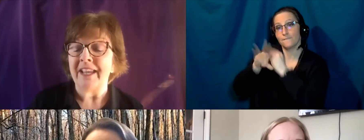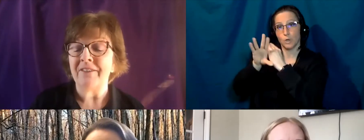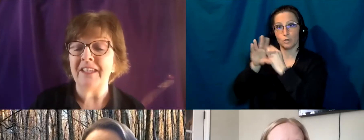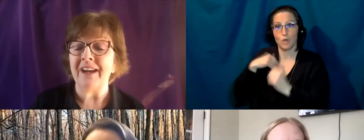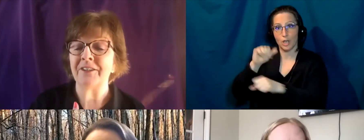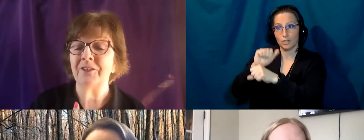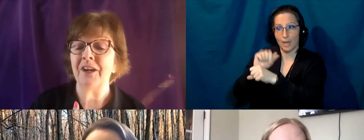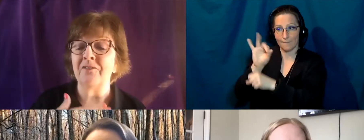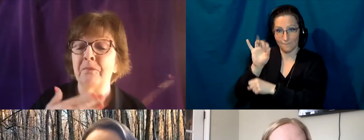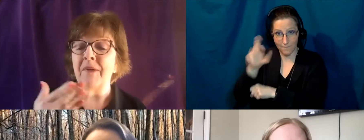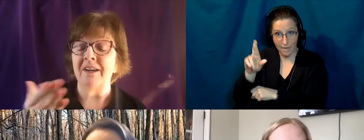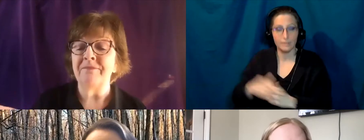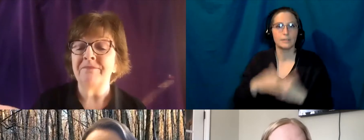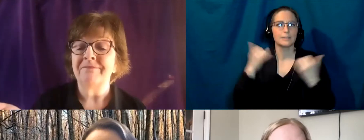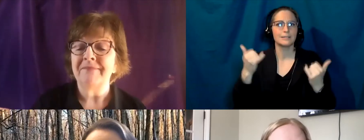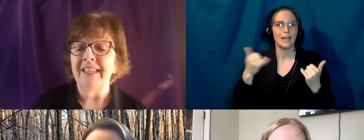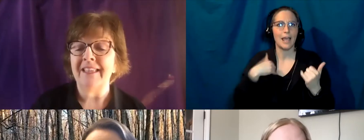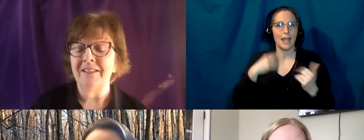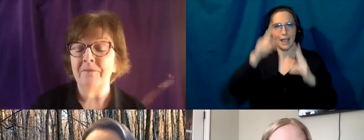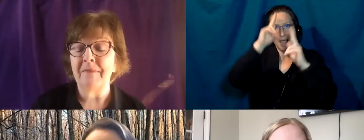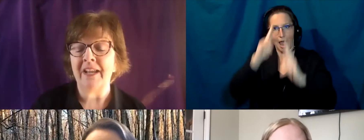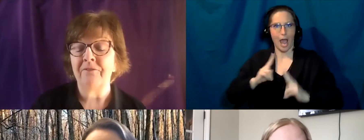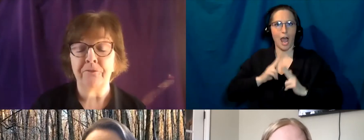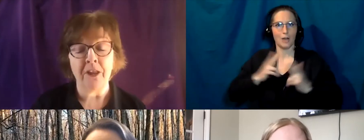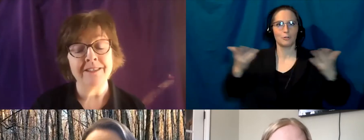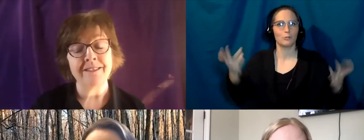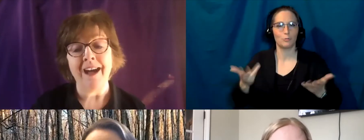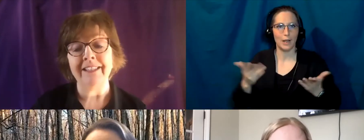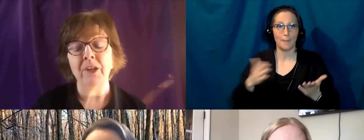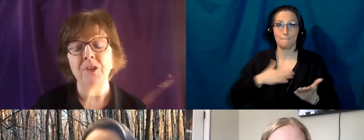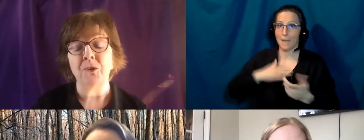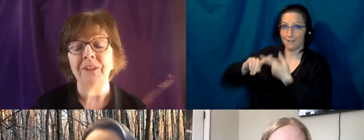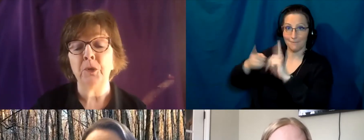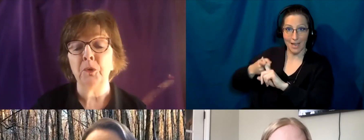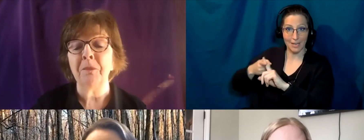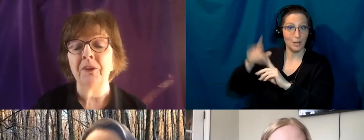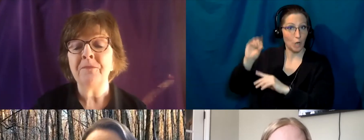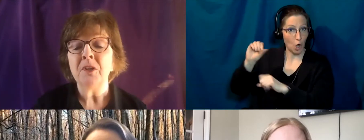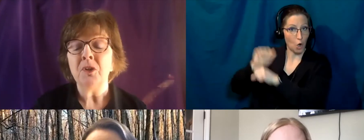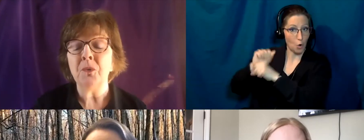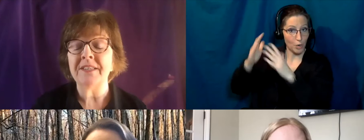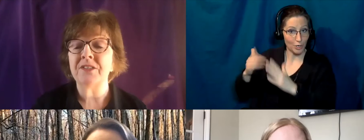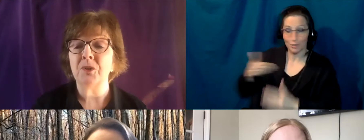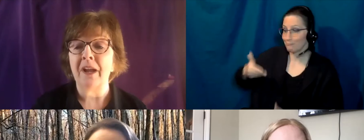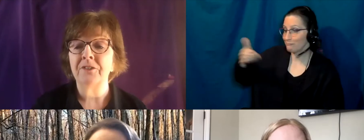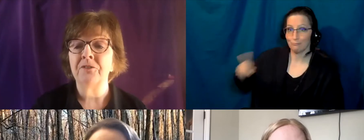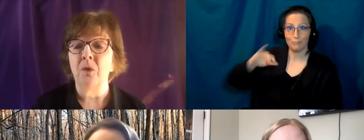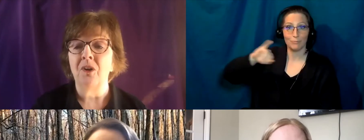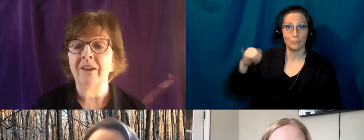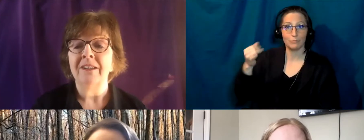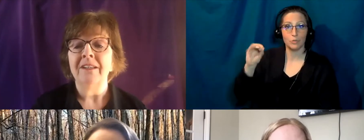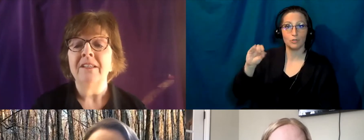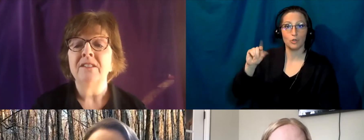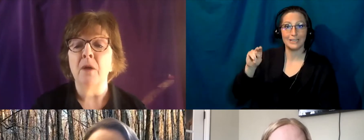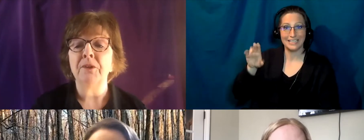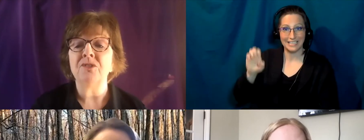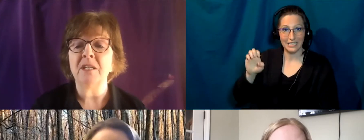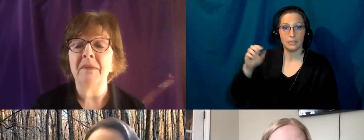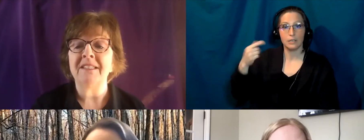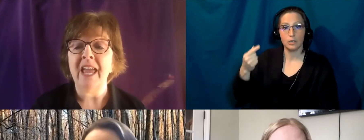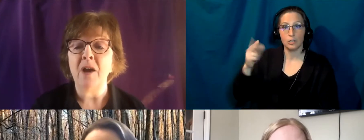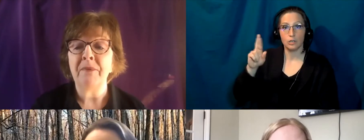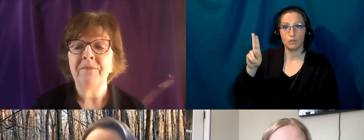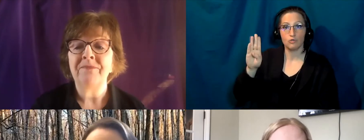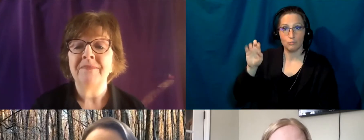Today, I have the honor of my friend and colleague Jolene Gruber, who is the director for WDBTAP,